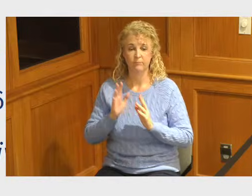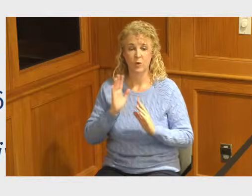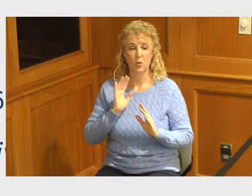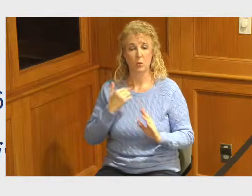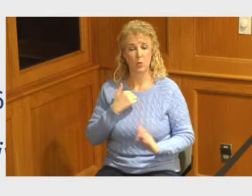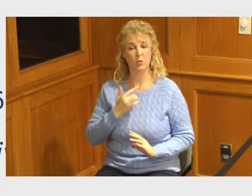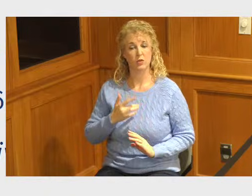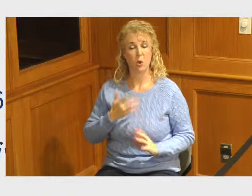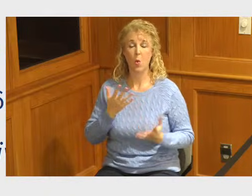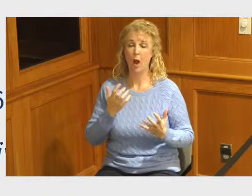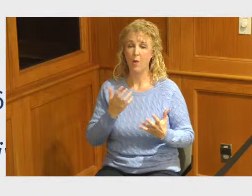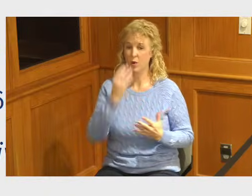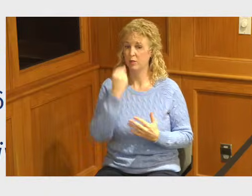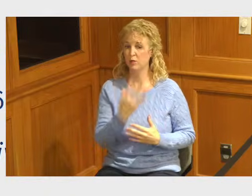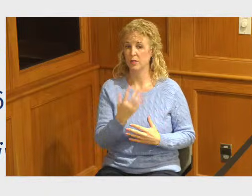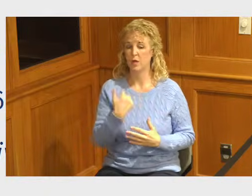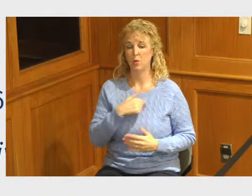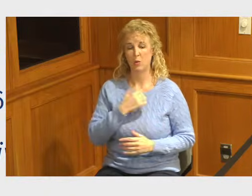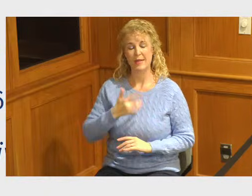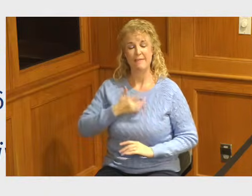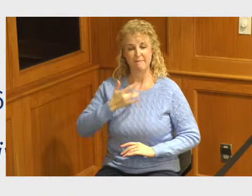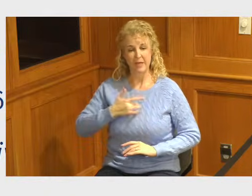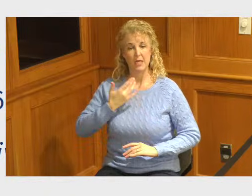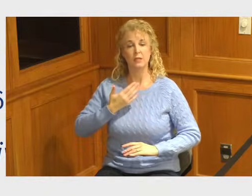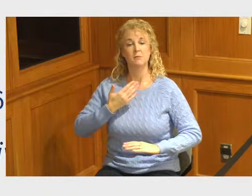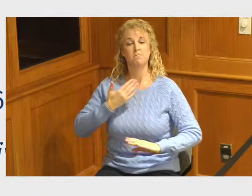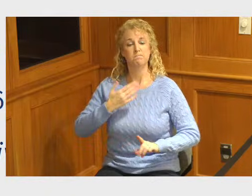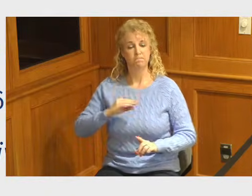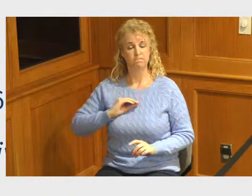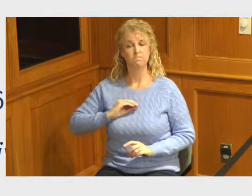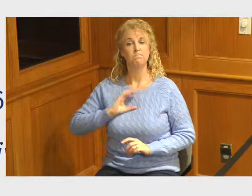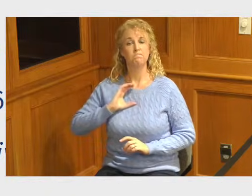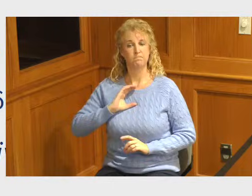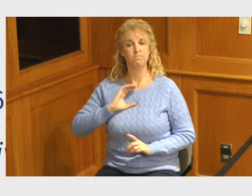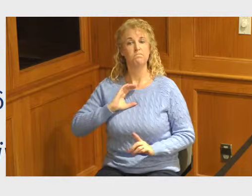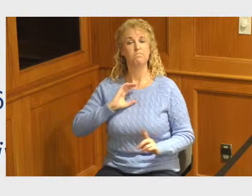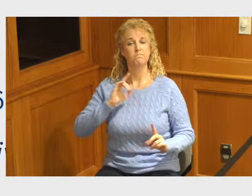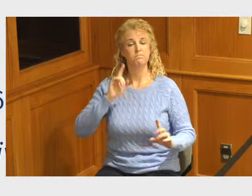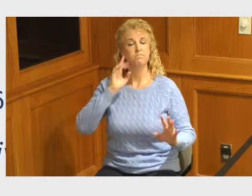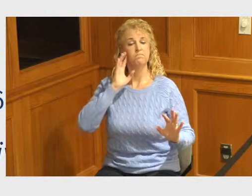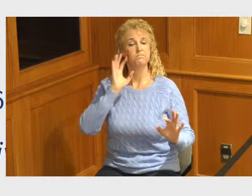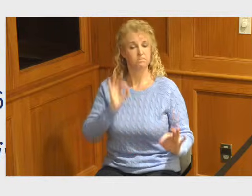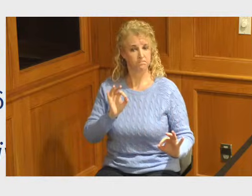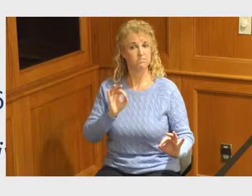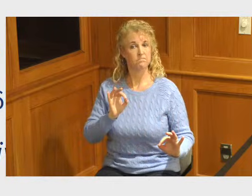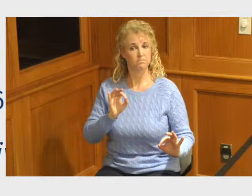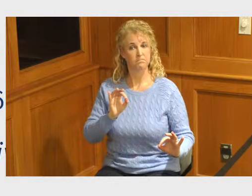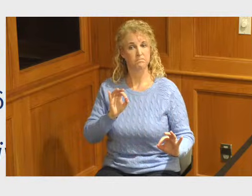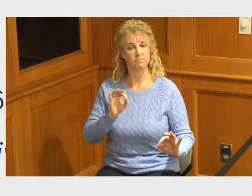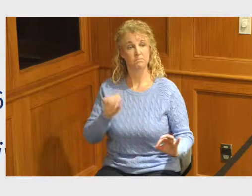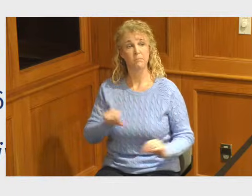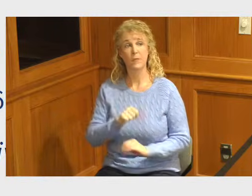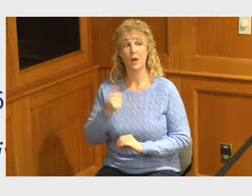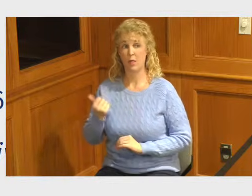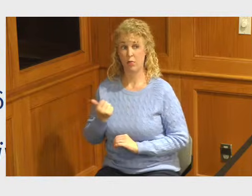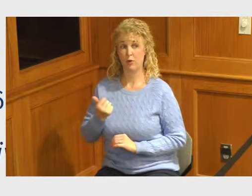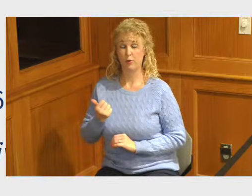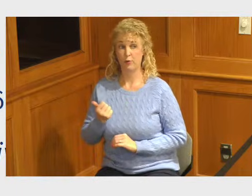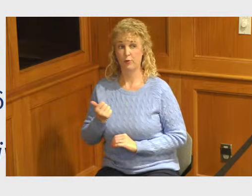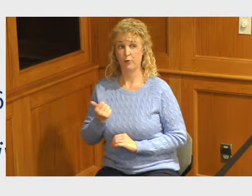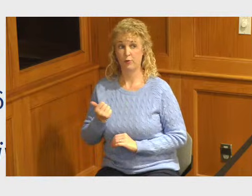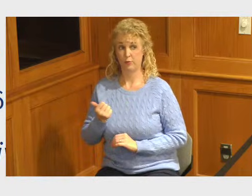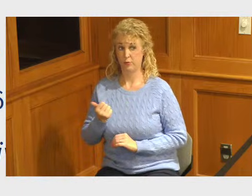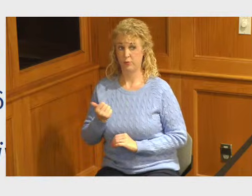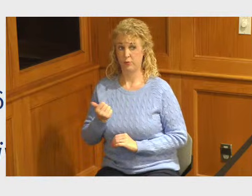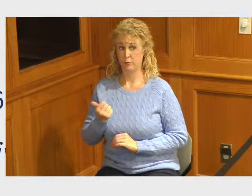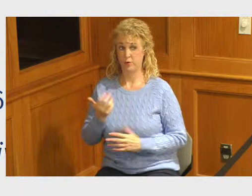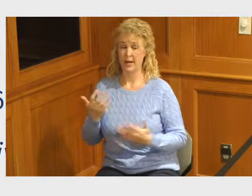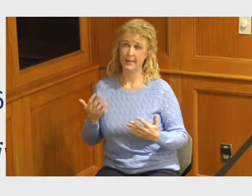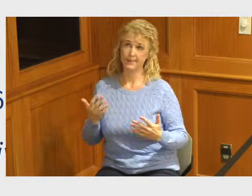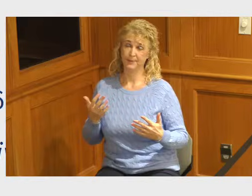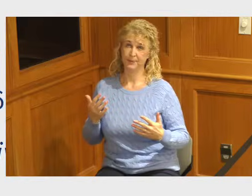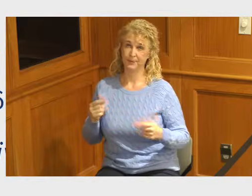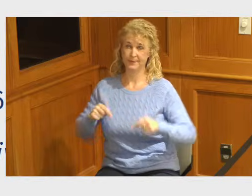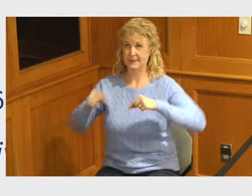wanted to give that small update. and the other and I should say about the about the tiny homes